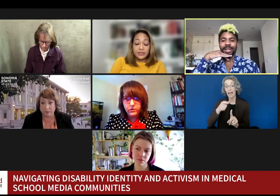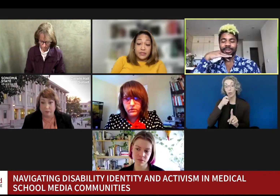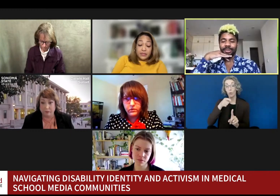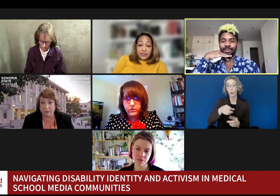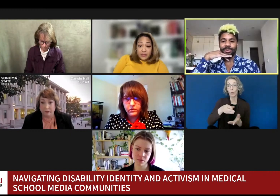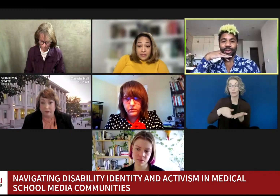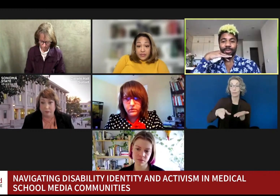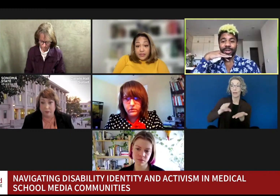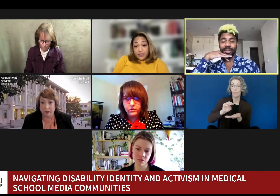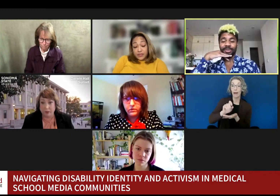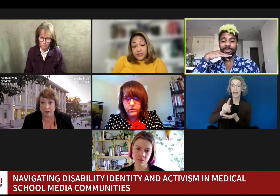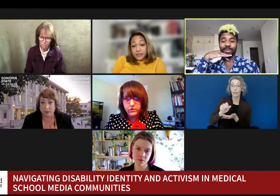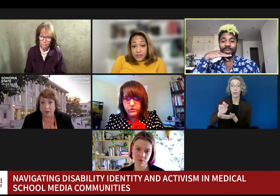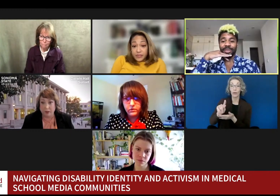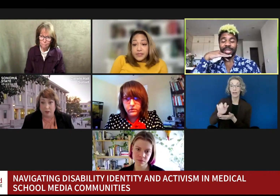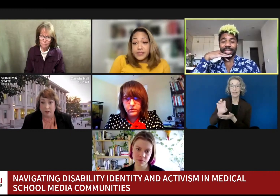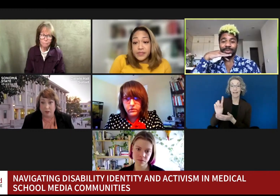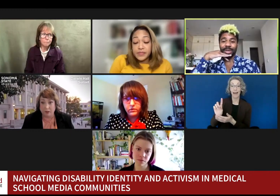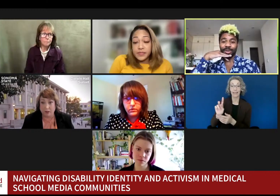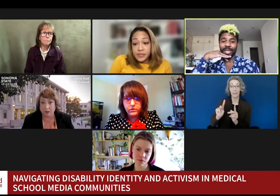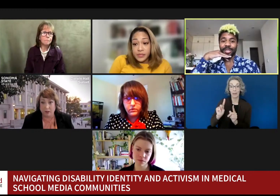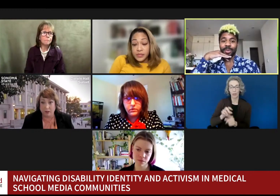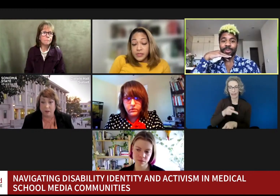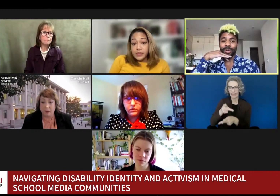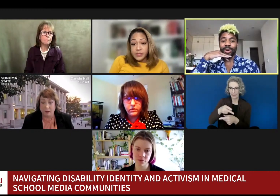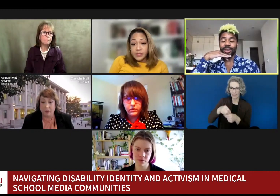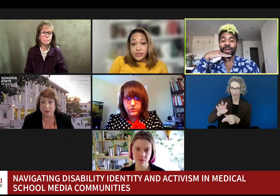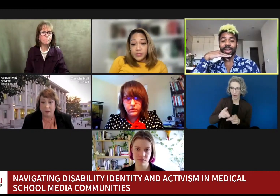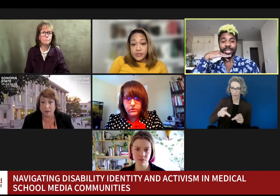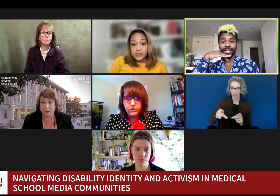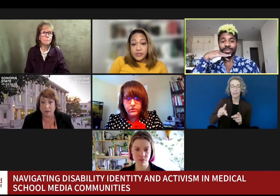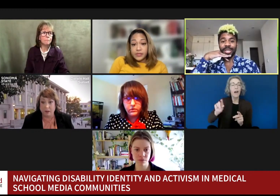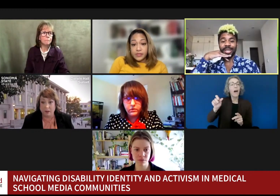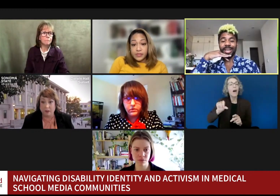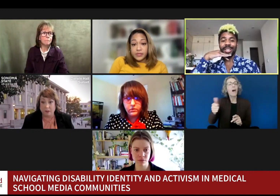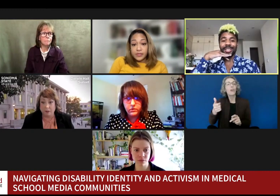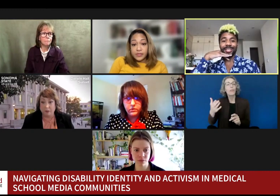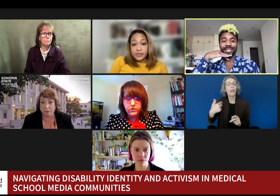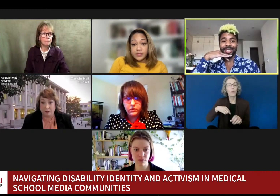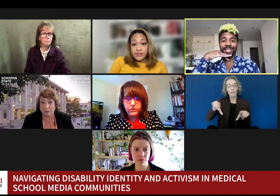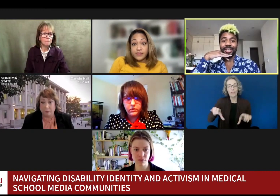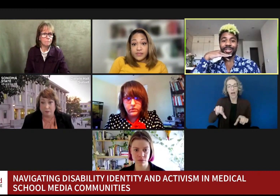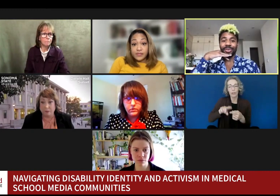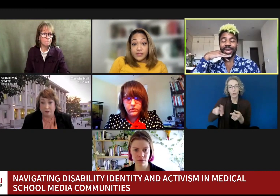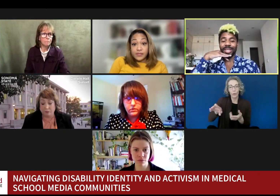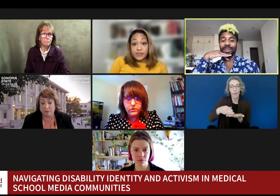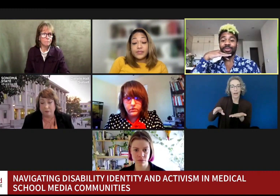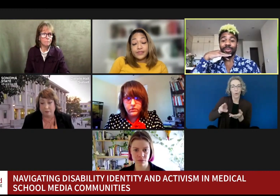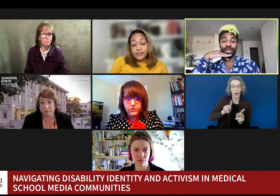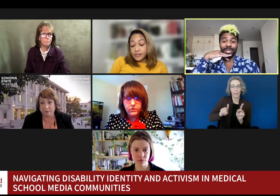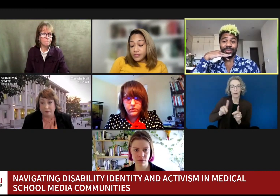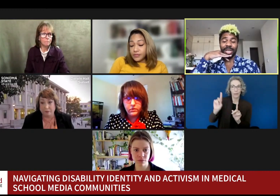There is another form of what we have done to minoritize people across history. This is just a new and overt sometimes and